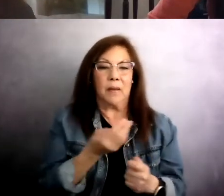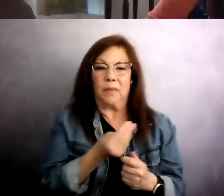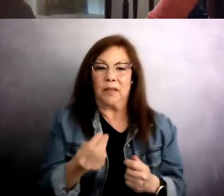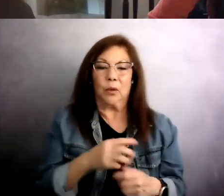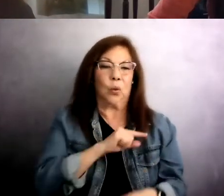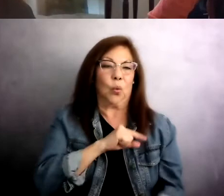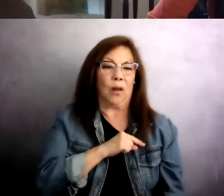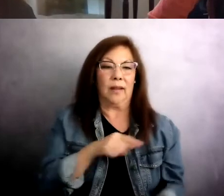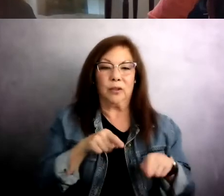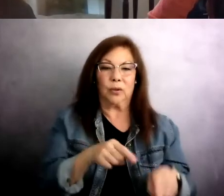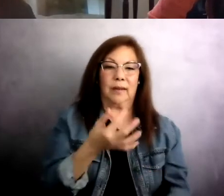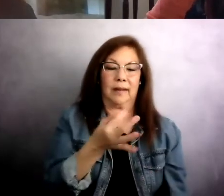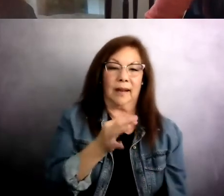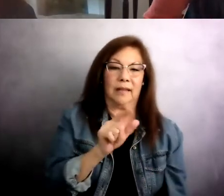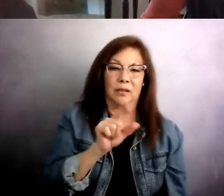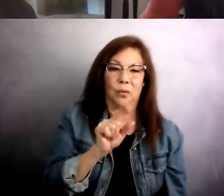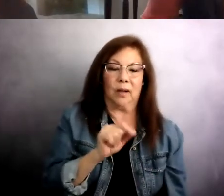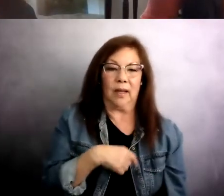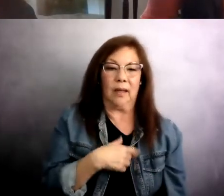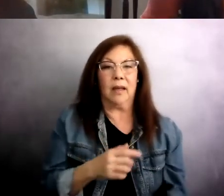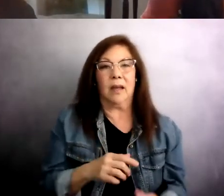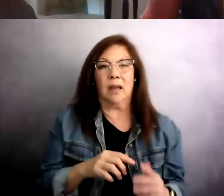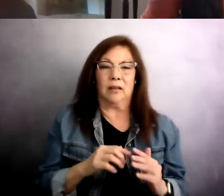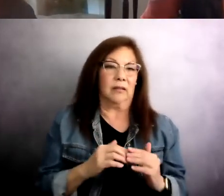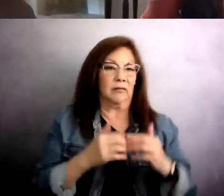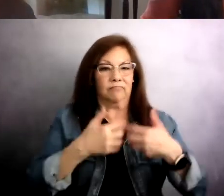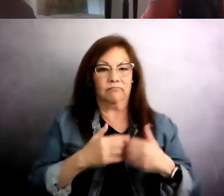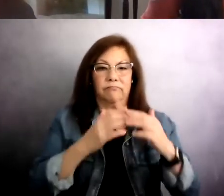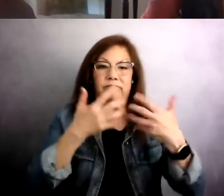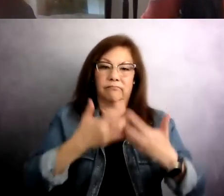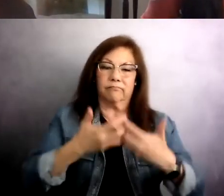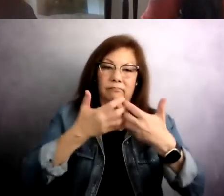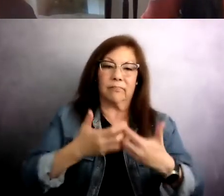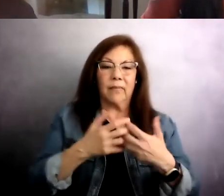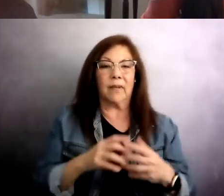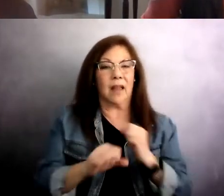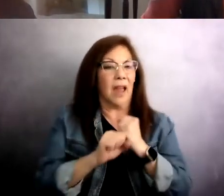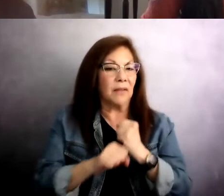1920s. You mentioned manufacturing, the fund of advertising being this wonderful thing